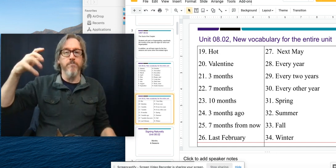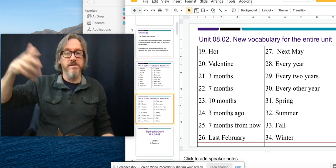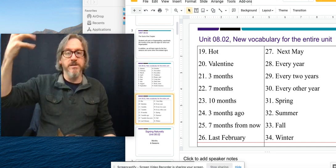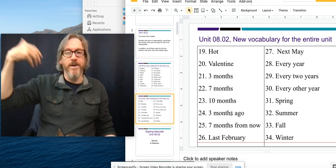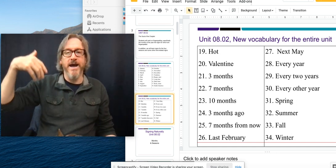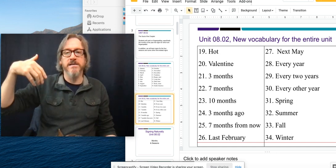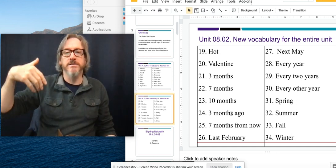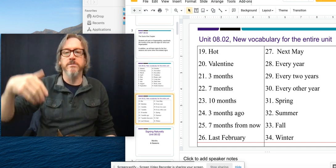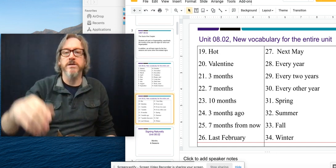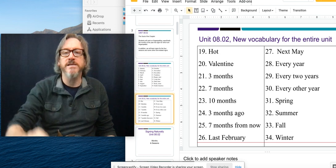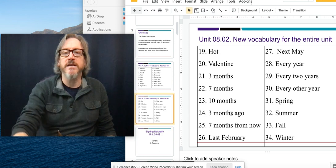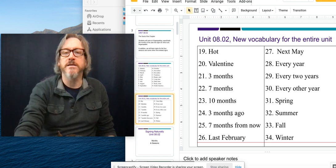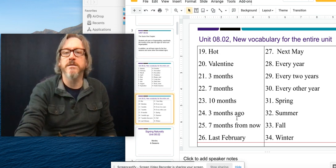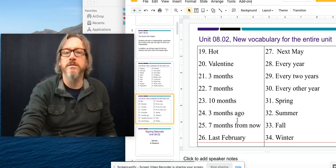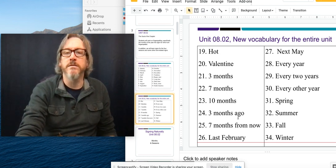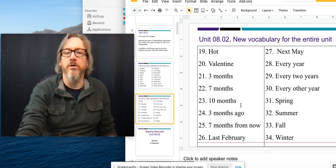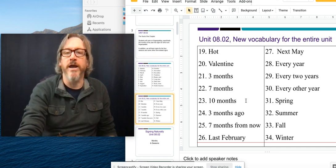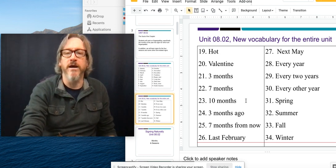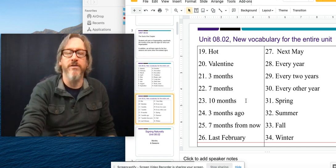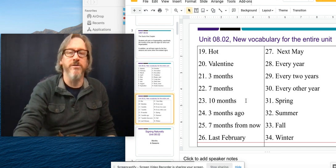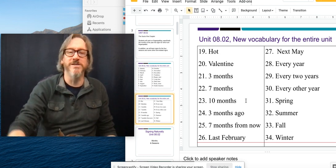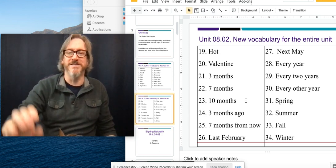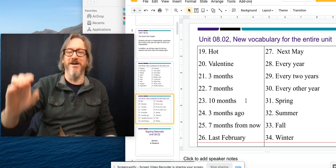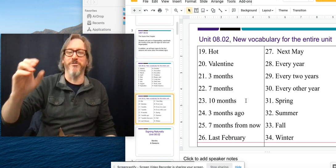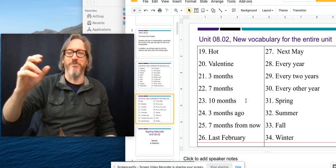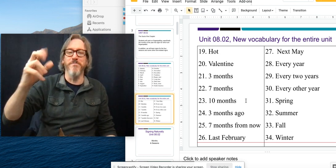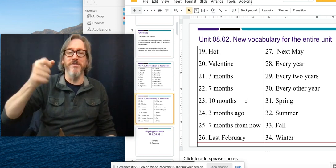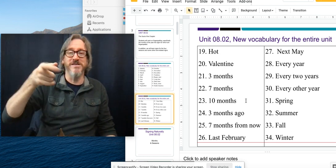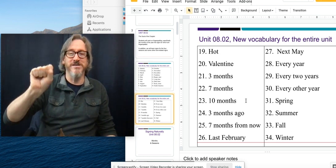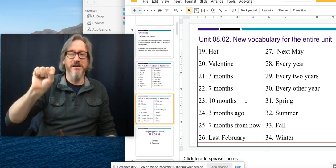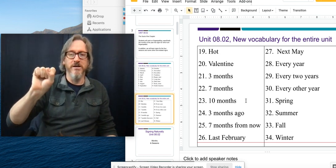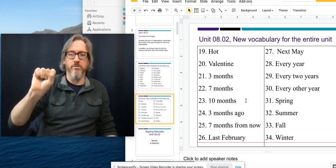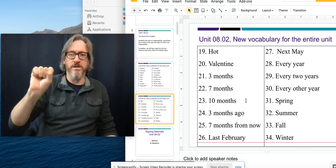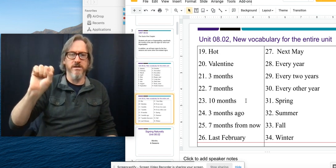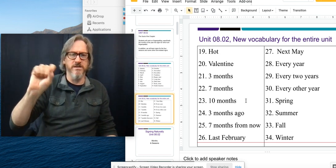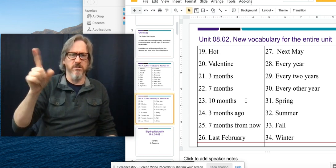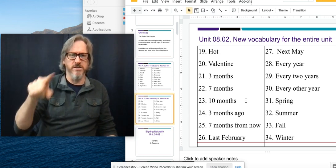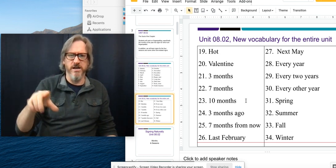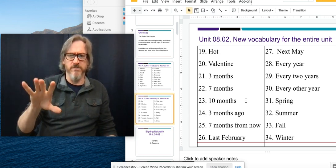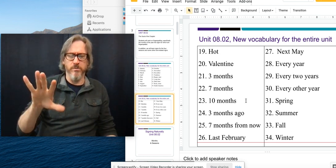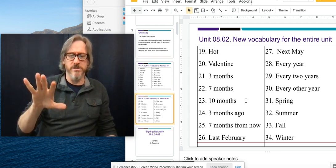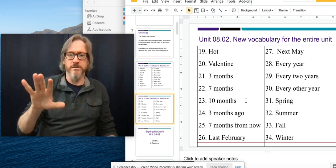um months in the past is that okay I thought there was a three months with a dollar sign it wasn't